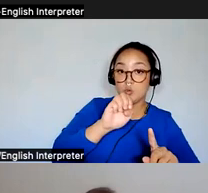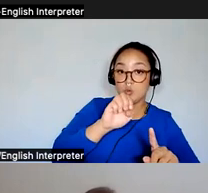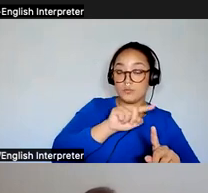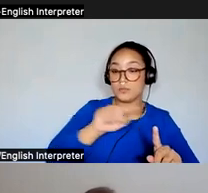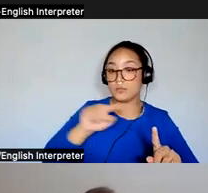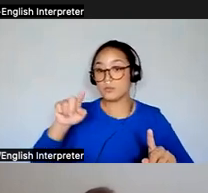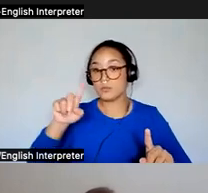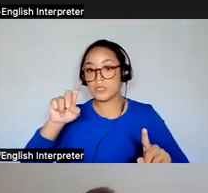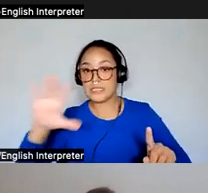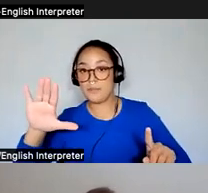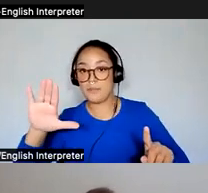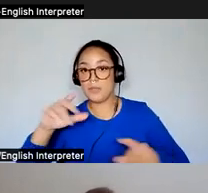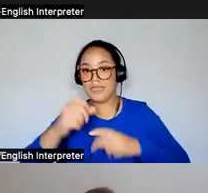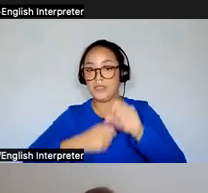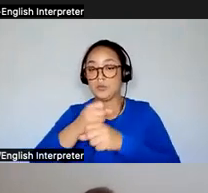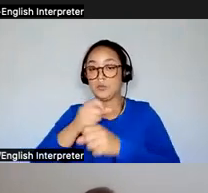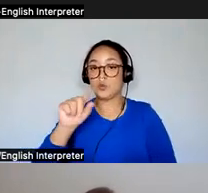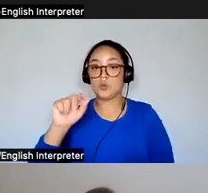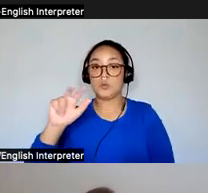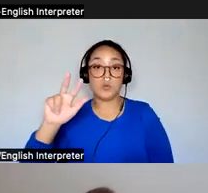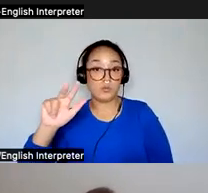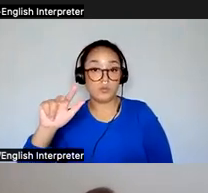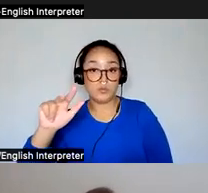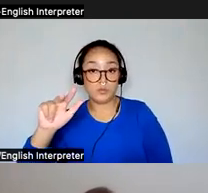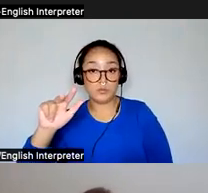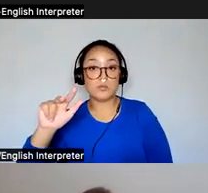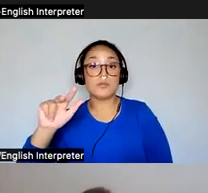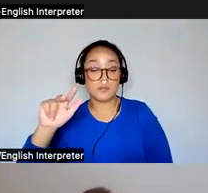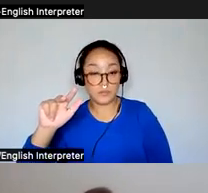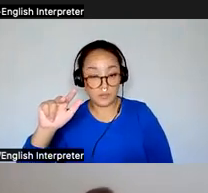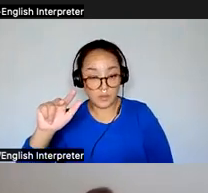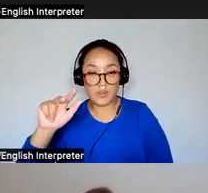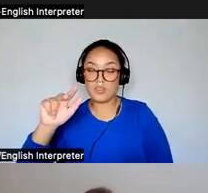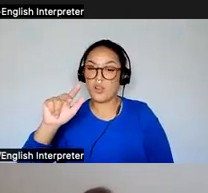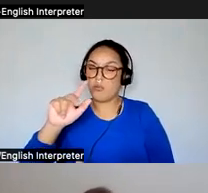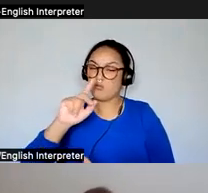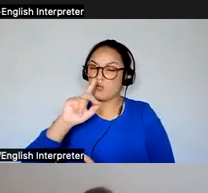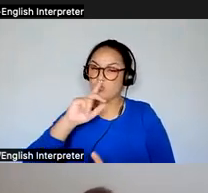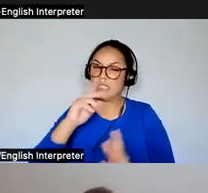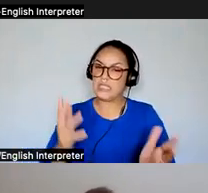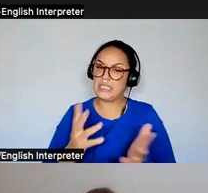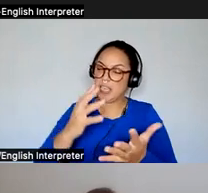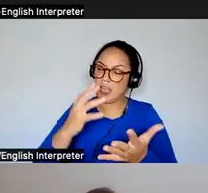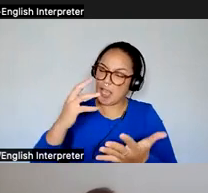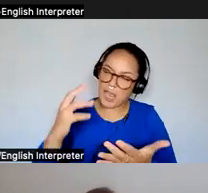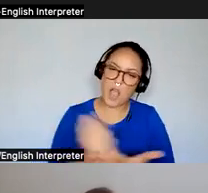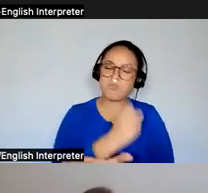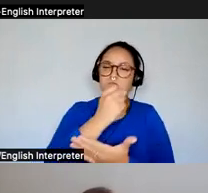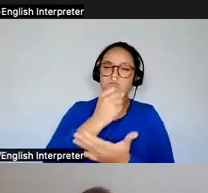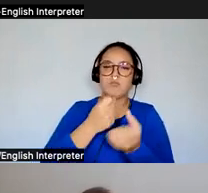It's best, you know, to fully take advantage of the supports that are offered that Jacqueline